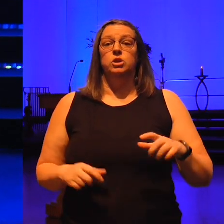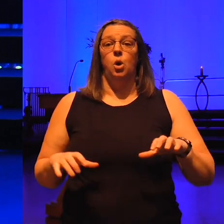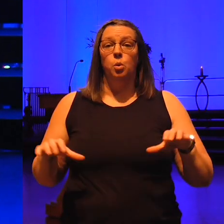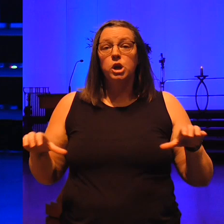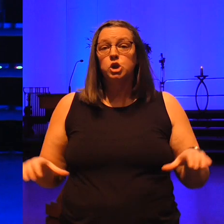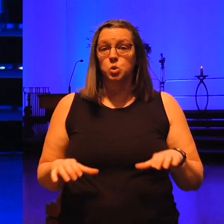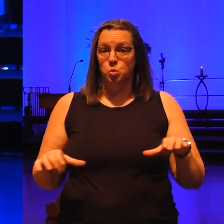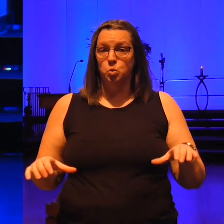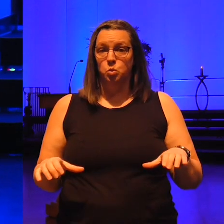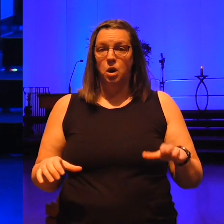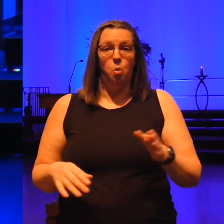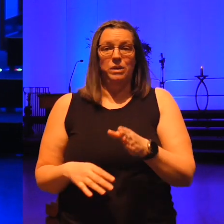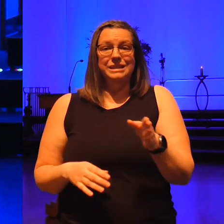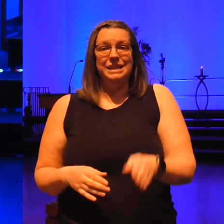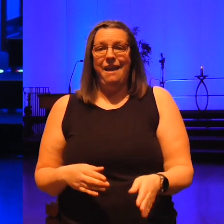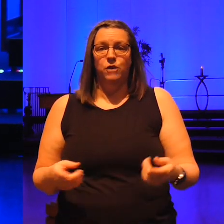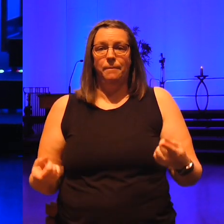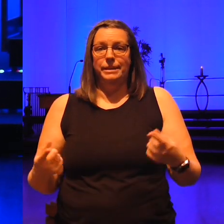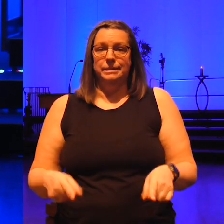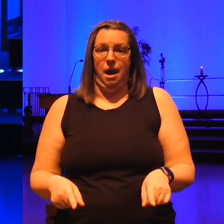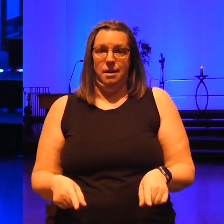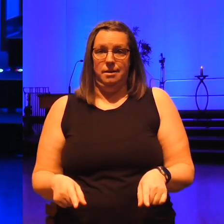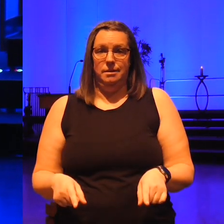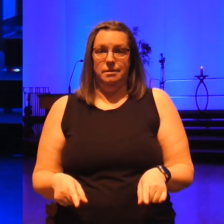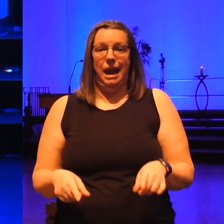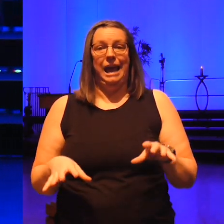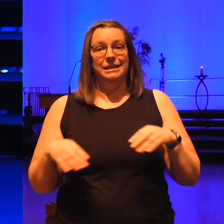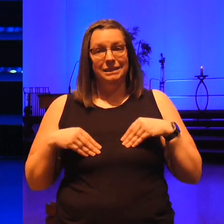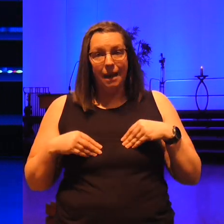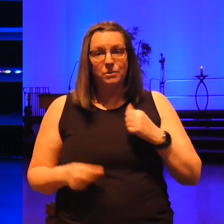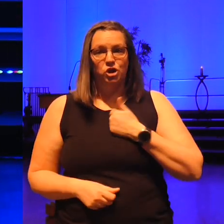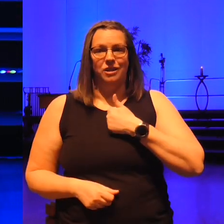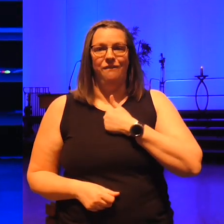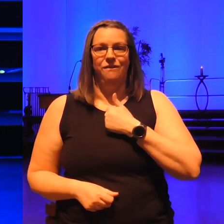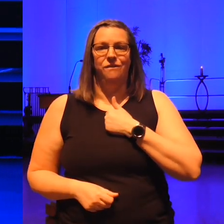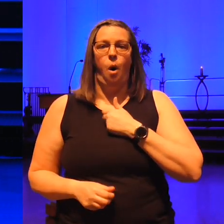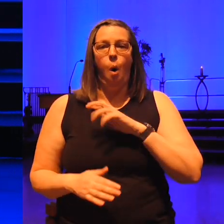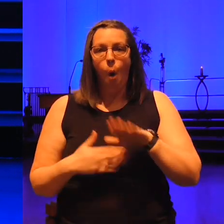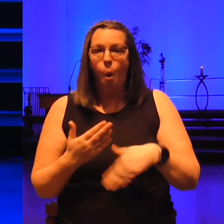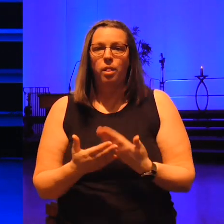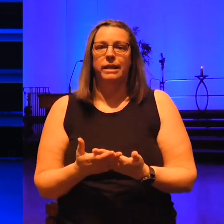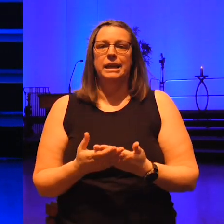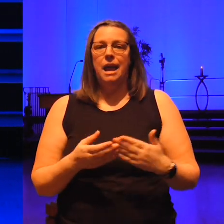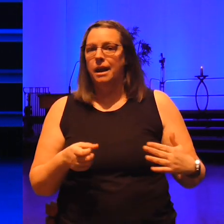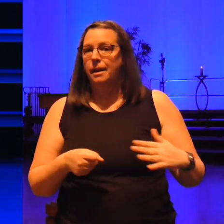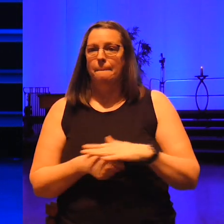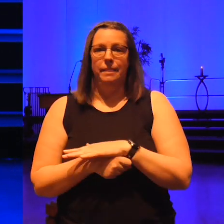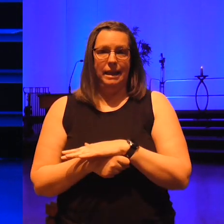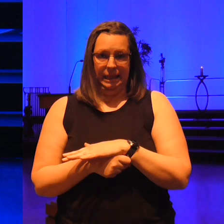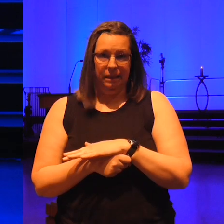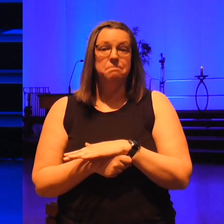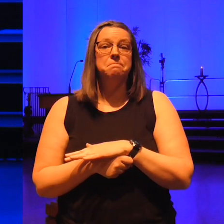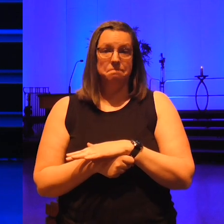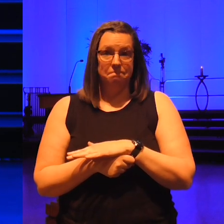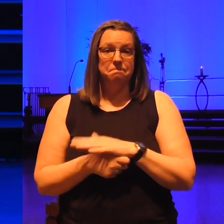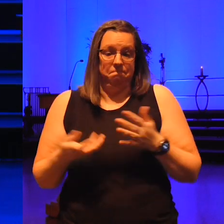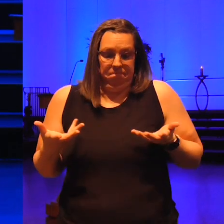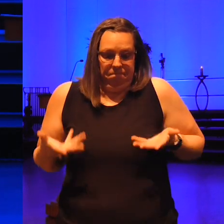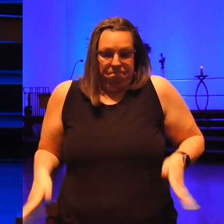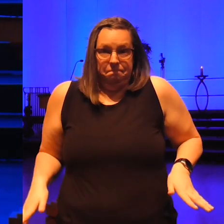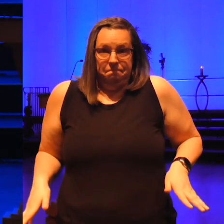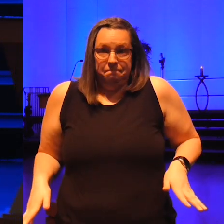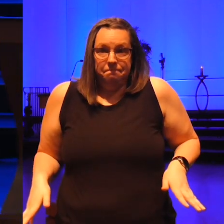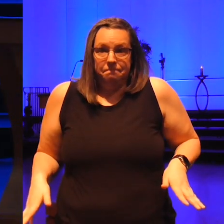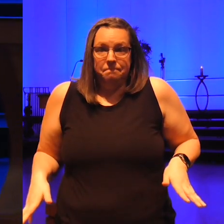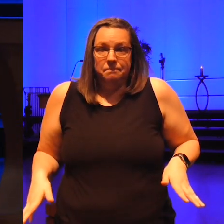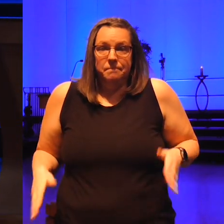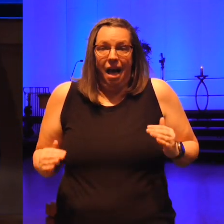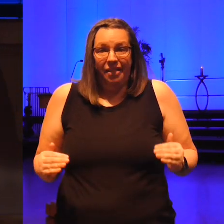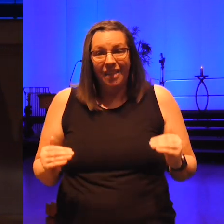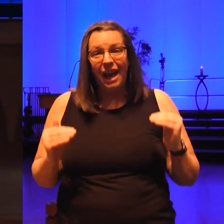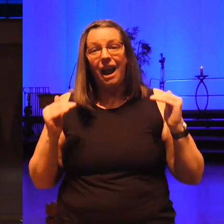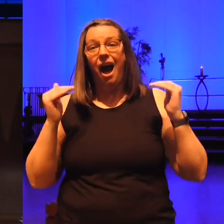been done accept yourself wholly and completely as you are and the highest and best will reveal